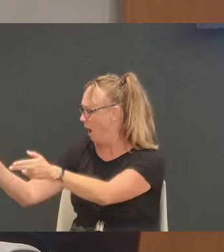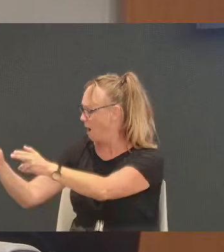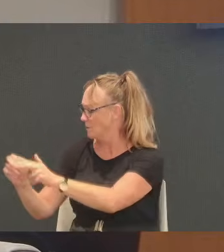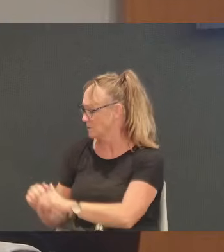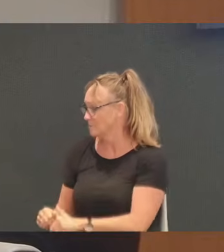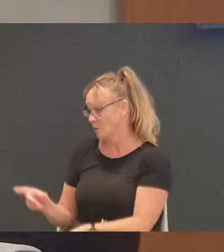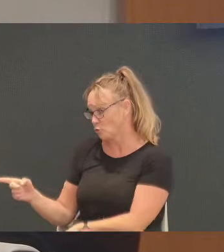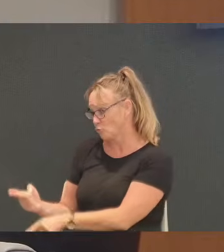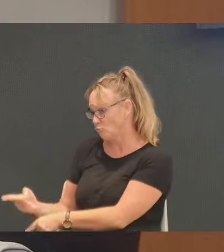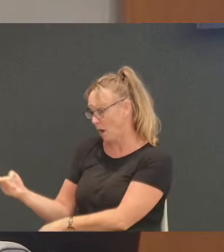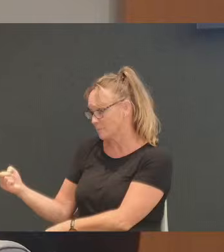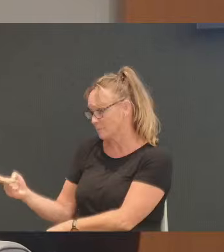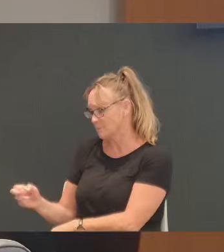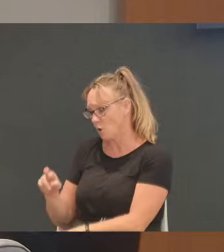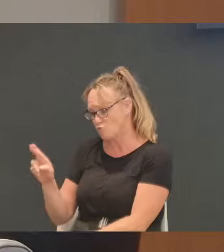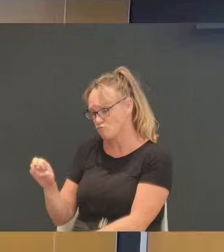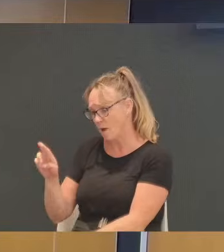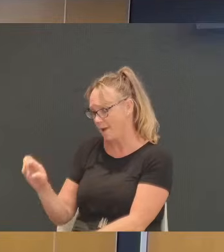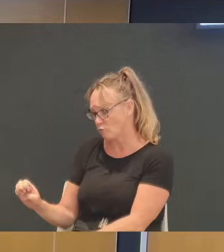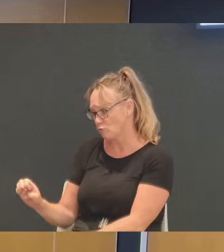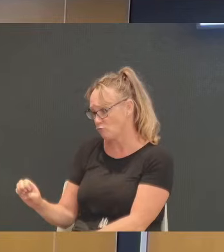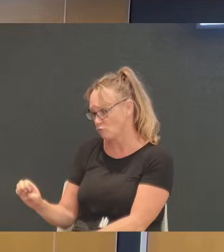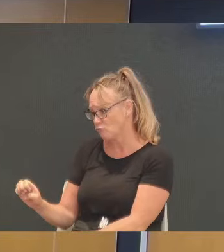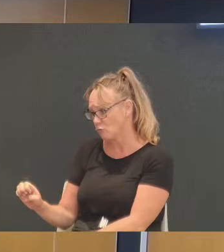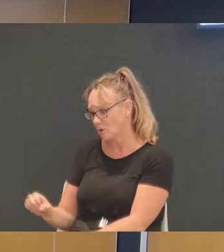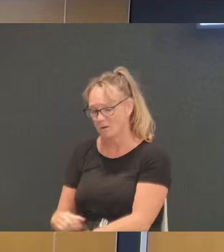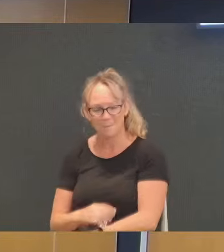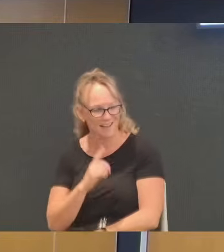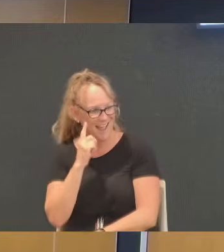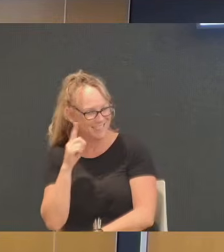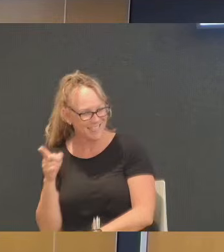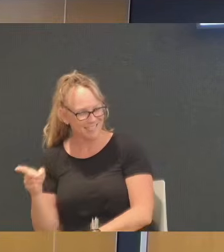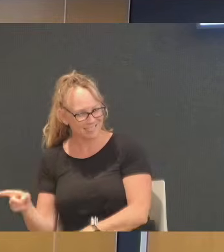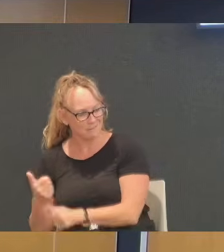correct. It's it's rare. Yeah. This seems like though it would be preventable in the future. So,